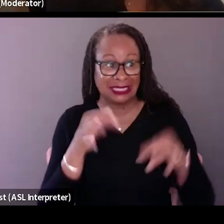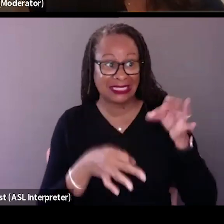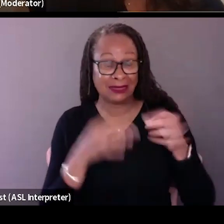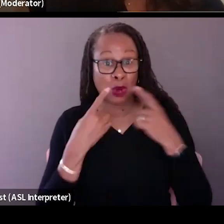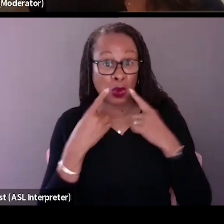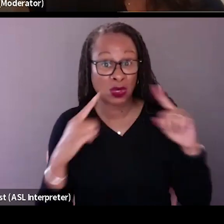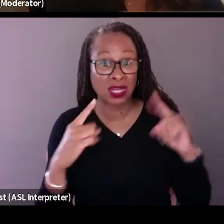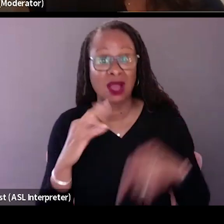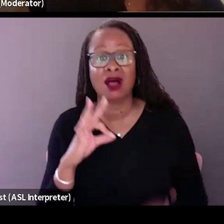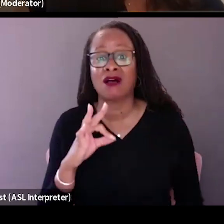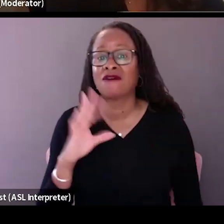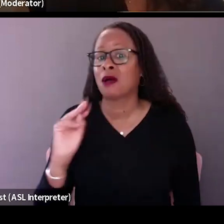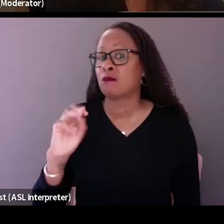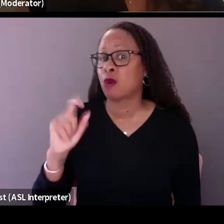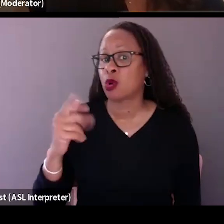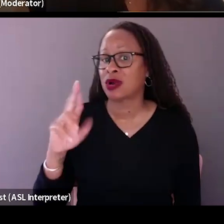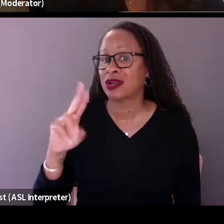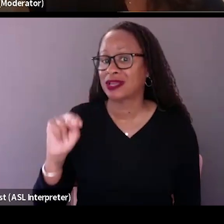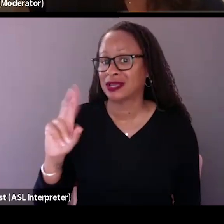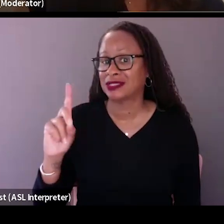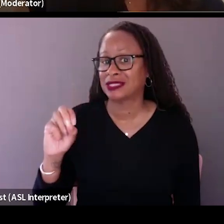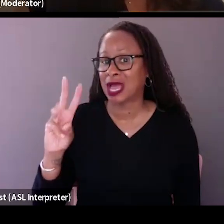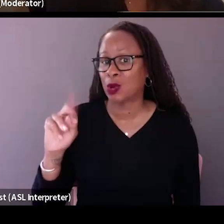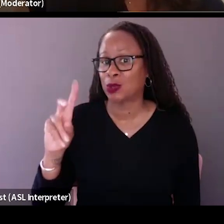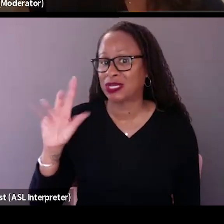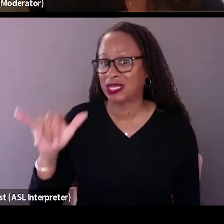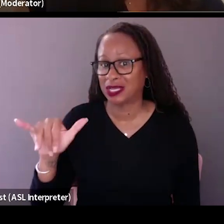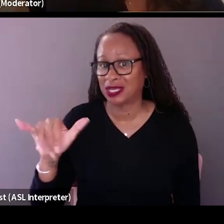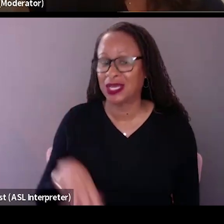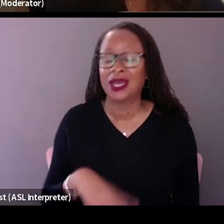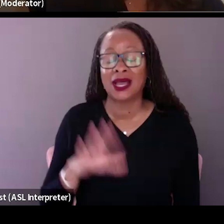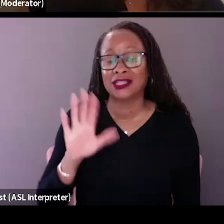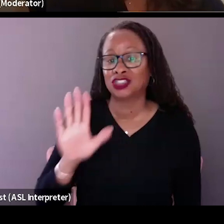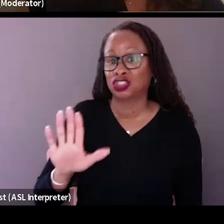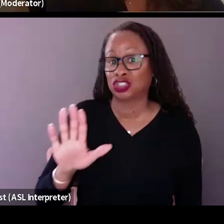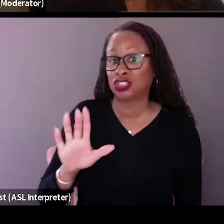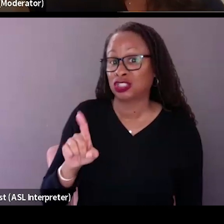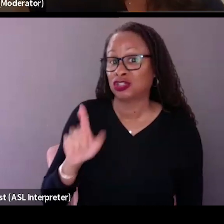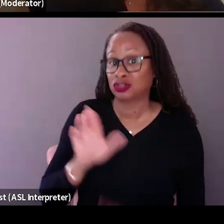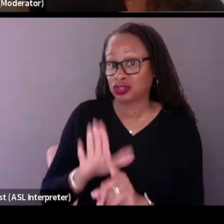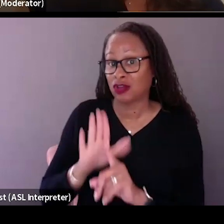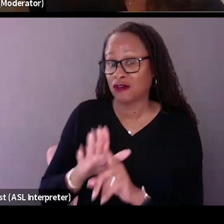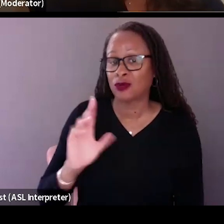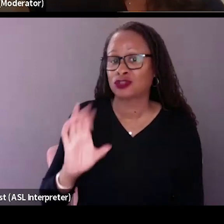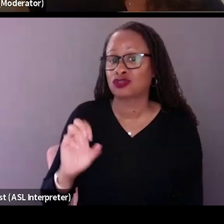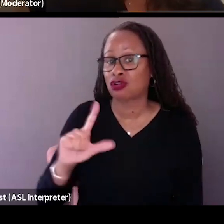who was Paul's ex-girlfriend and she had this really unique insider perspective.